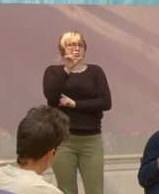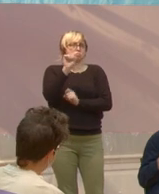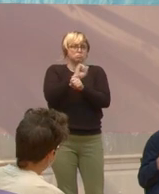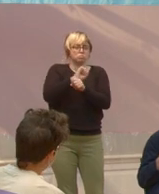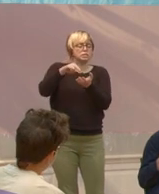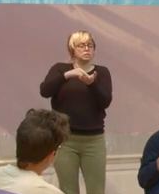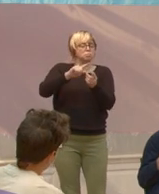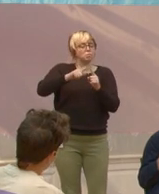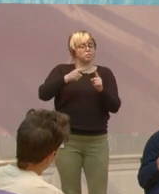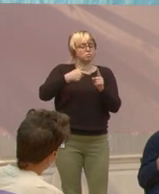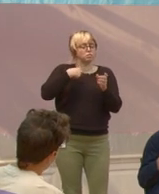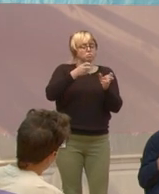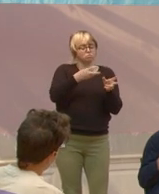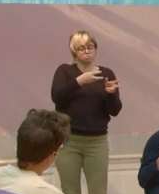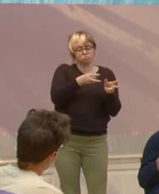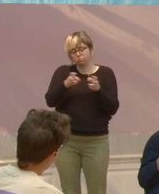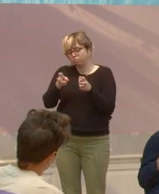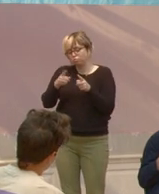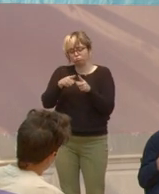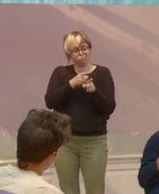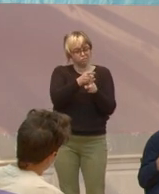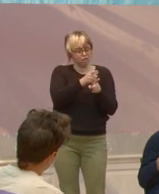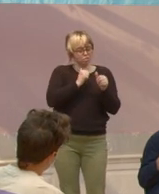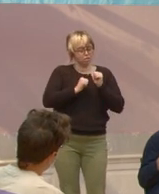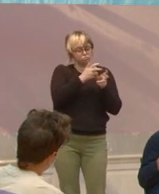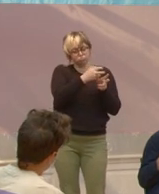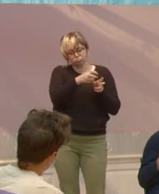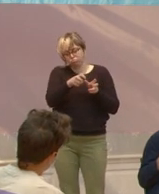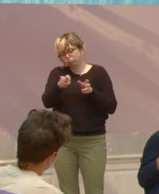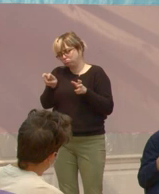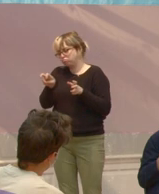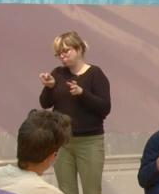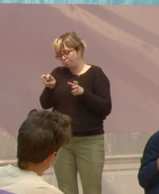outside of sort of scripted theater. And it wasn't until I